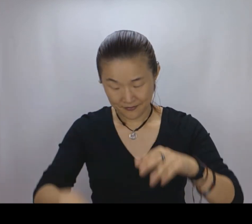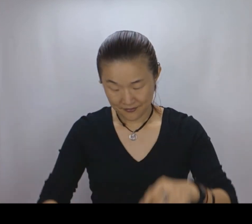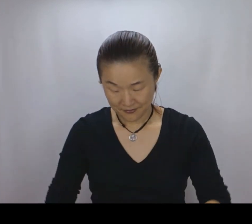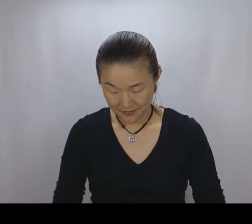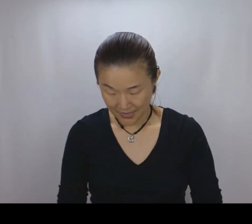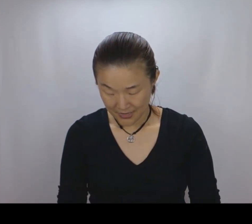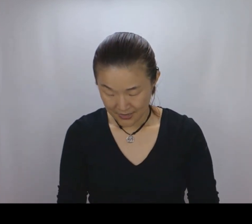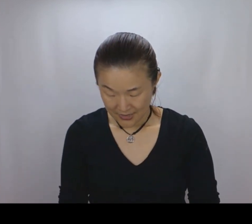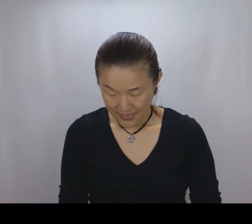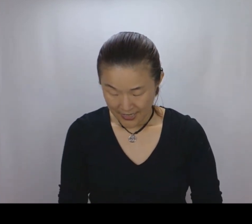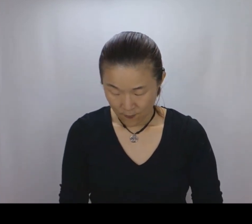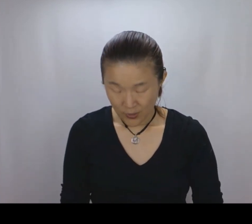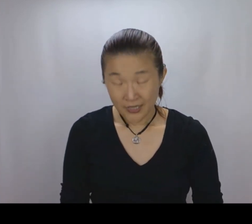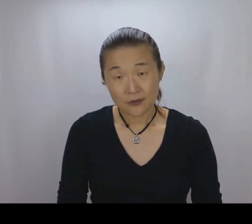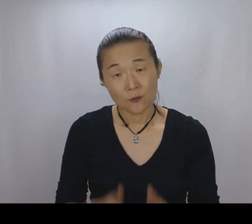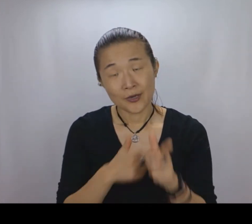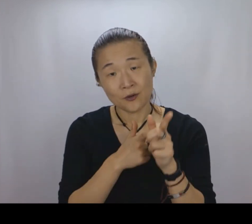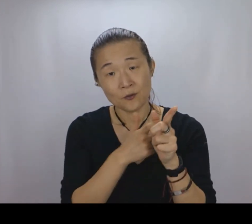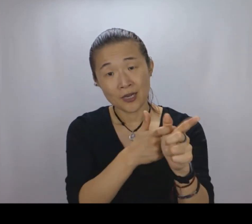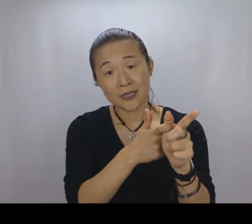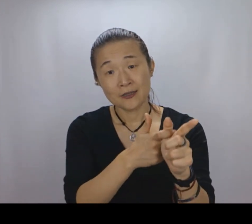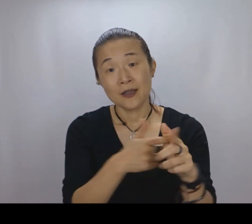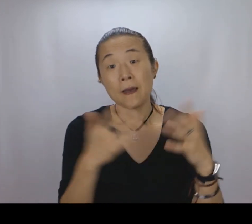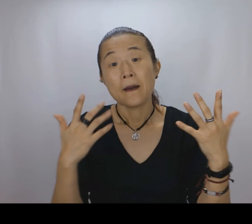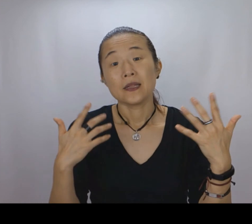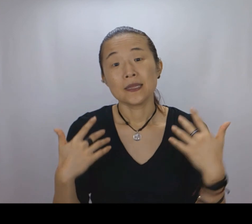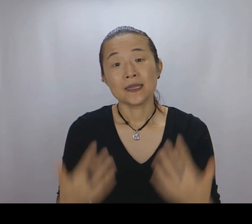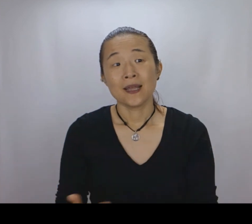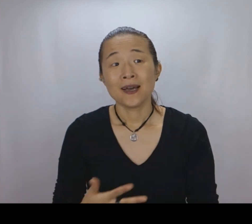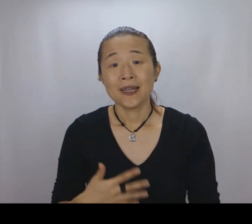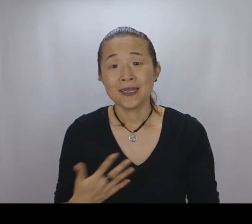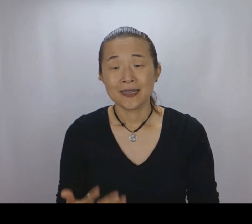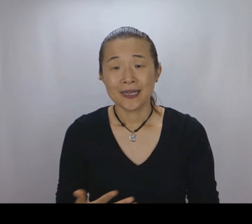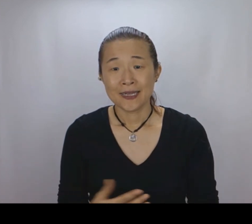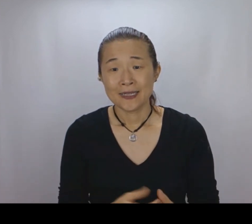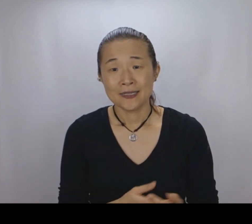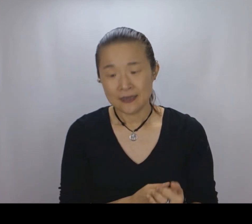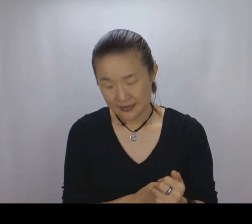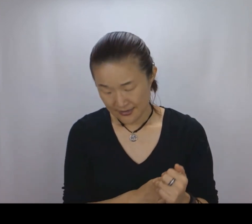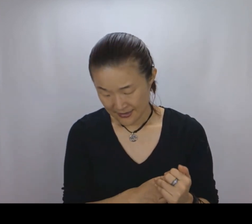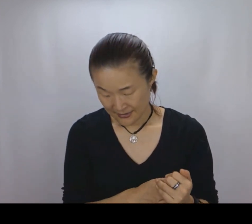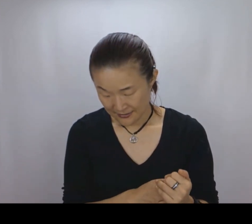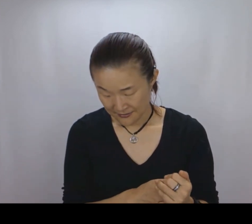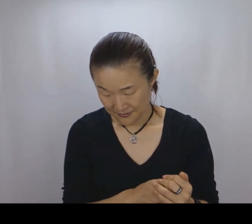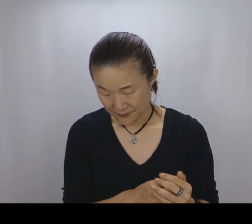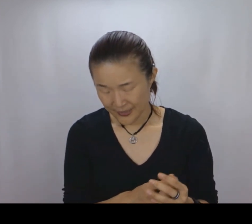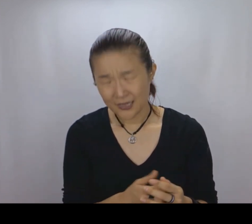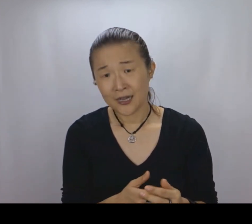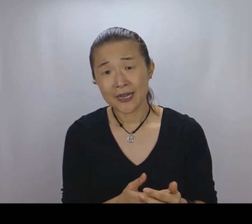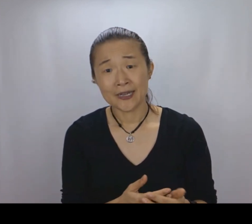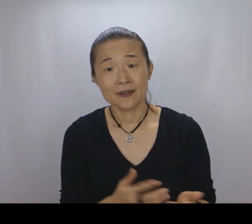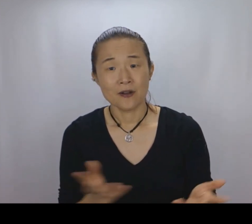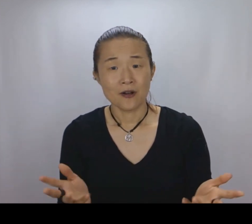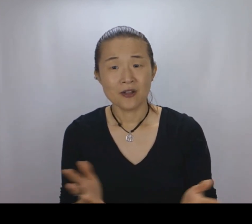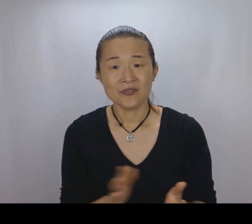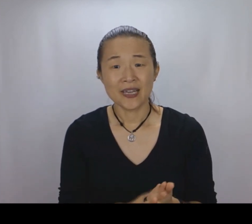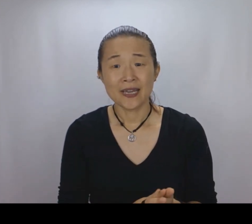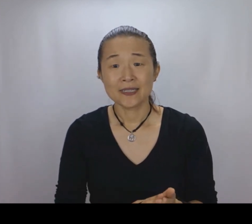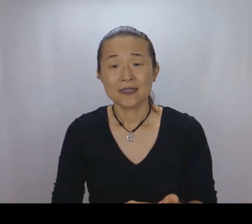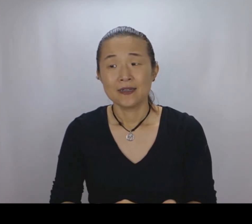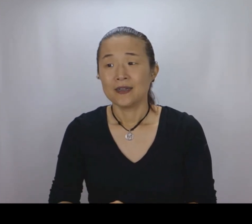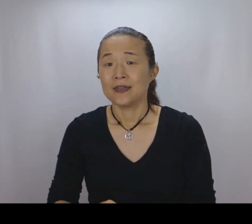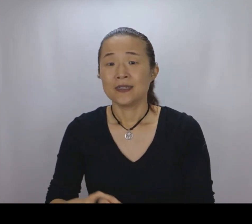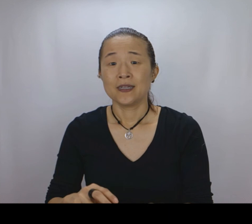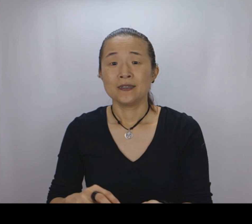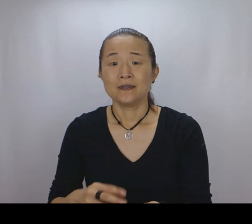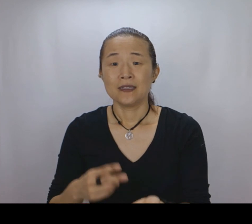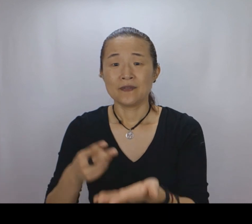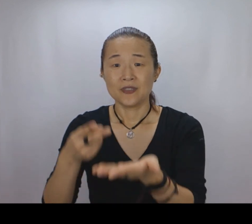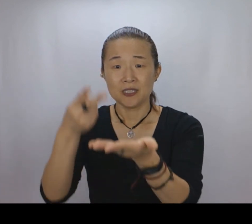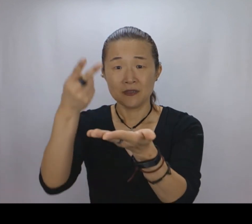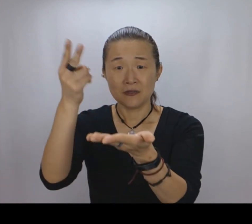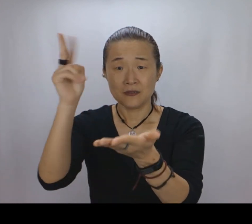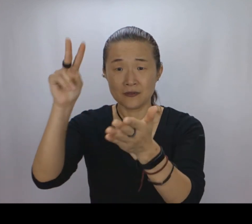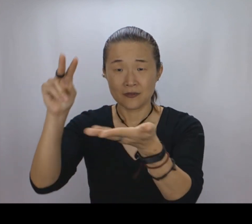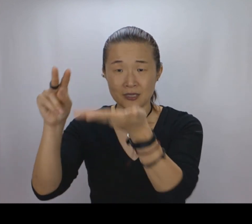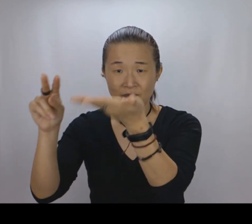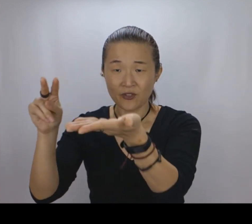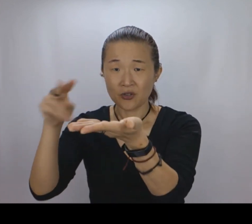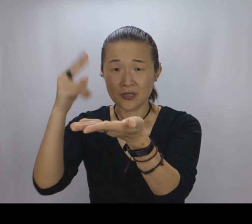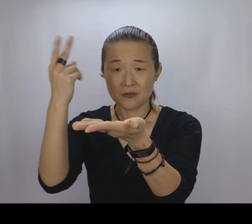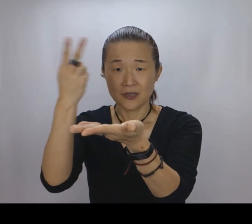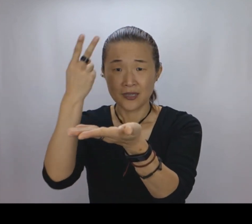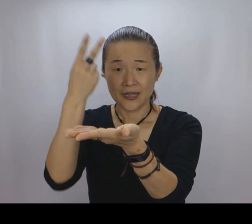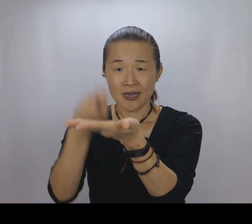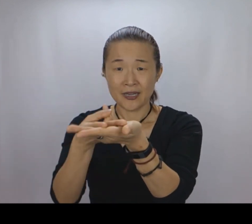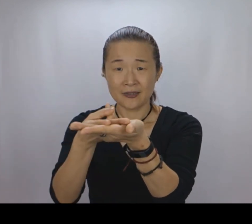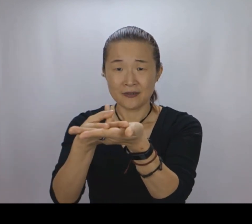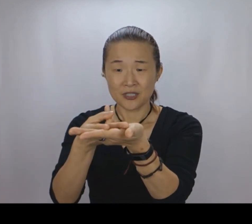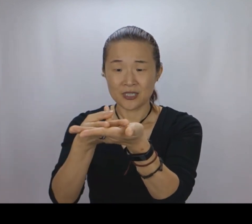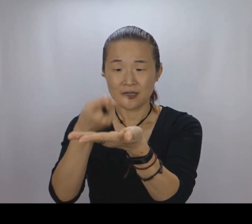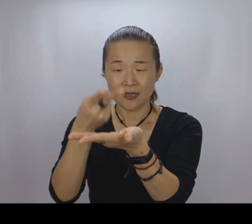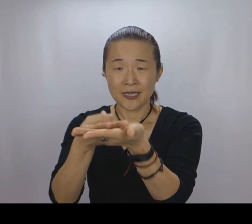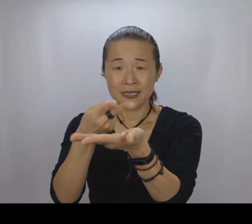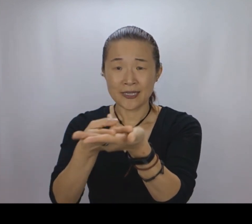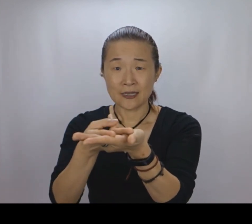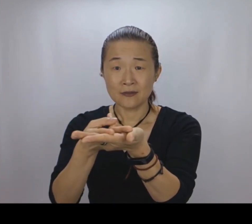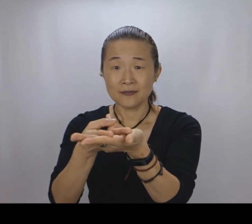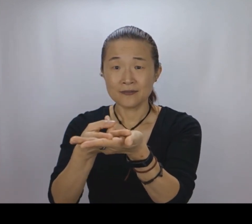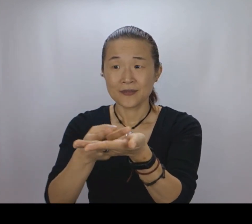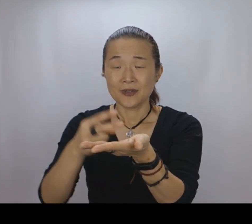Run. We know run. Lie, lay, recline all of that again, you have the floor and just laying down.